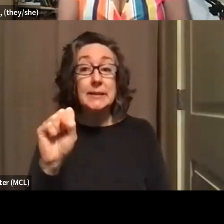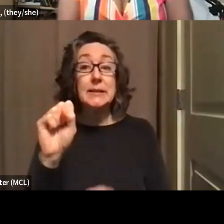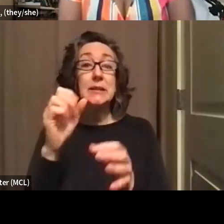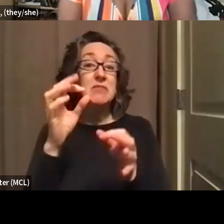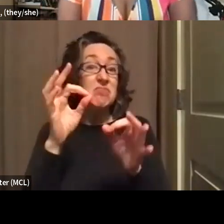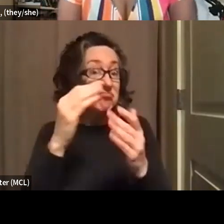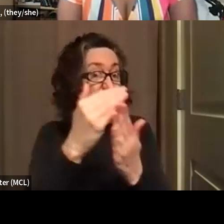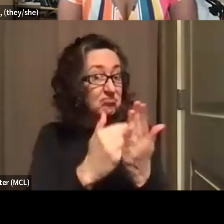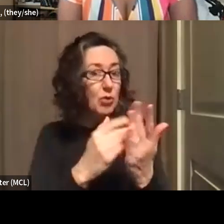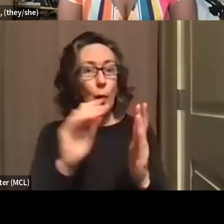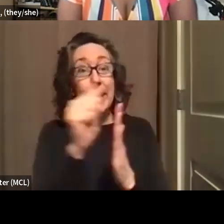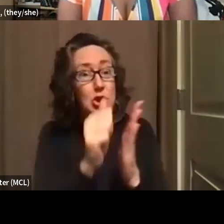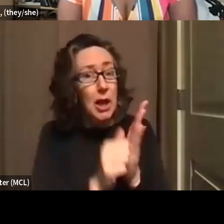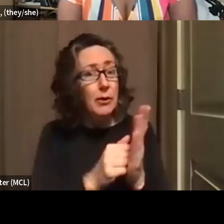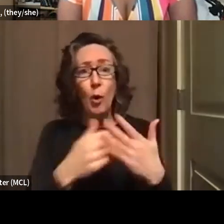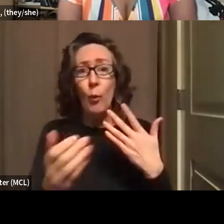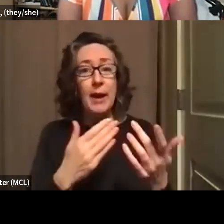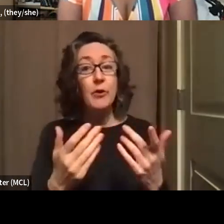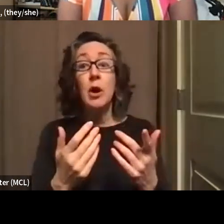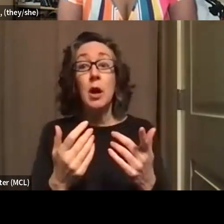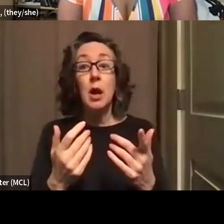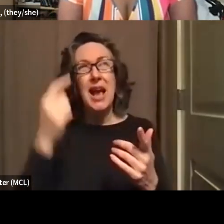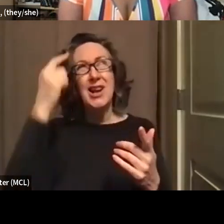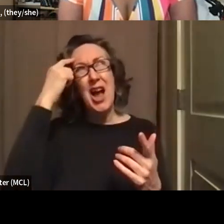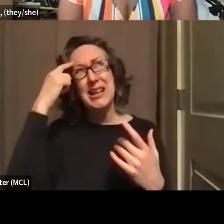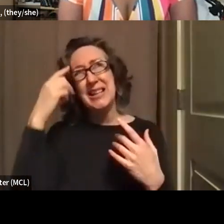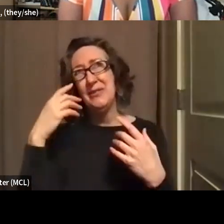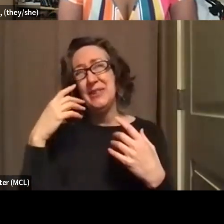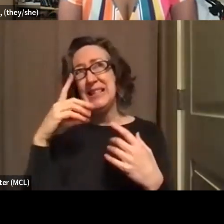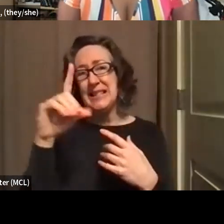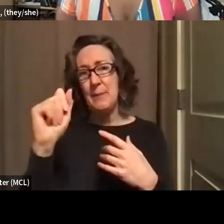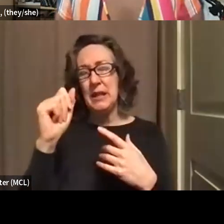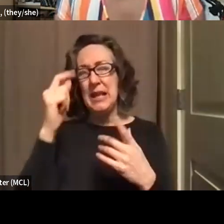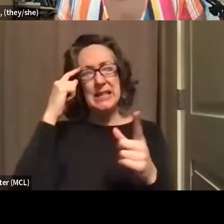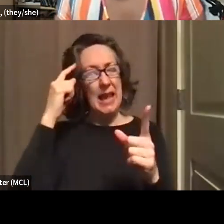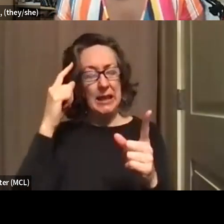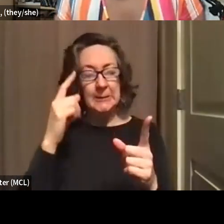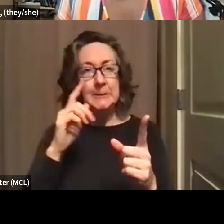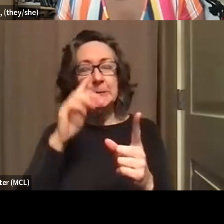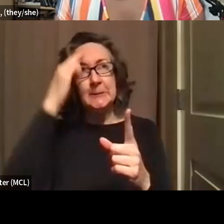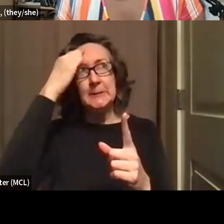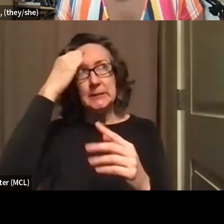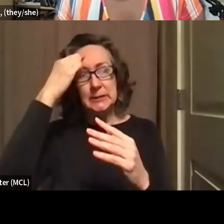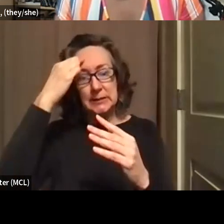And when you have cognitive disability, you can't always bring the word down or process that.